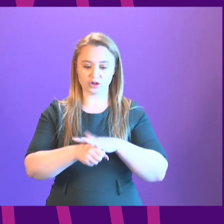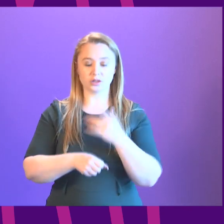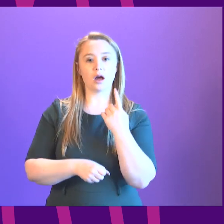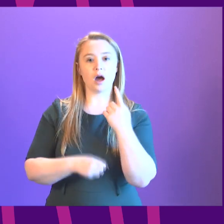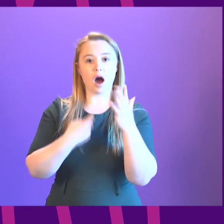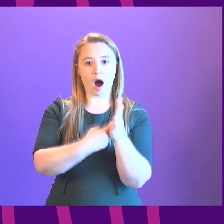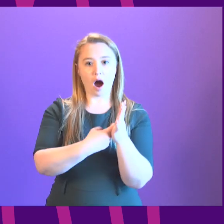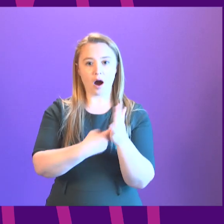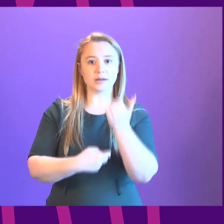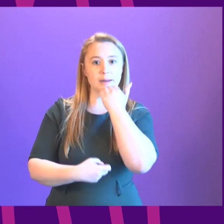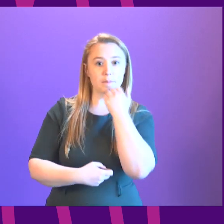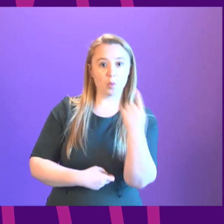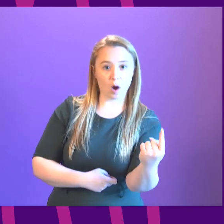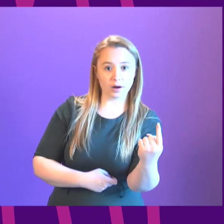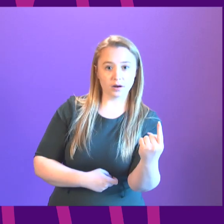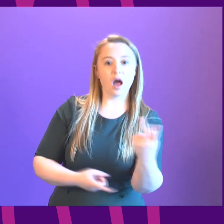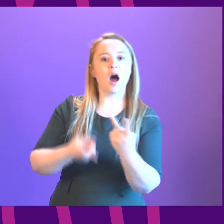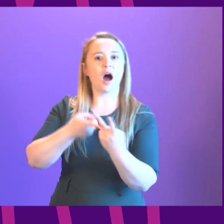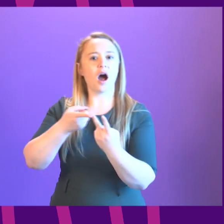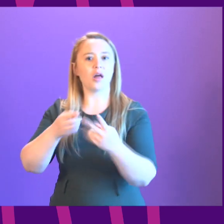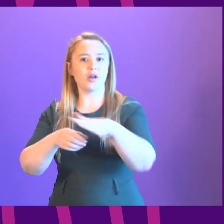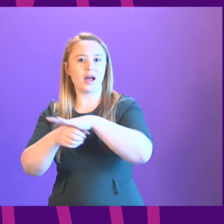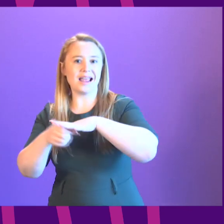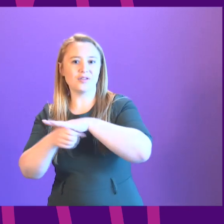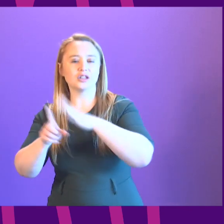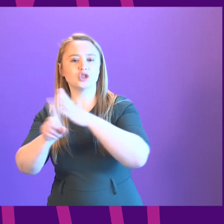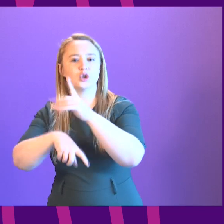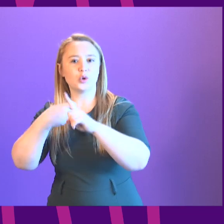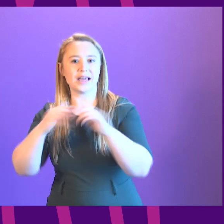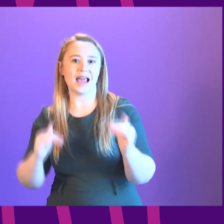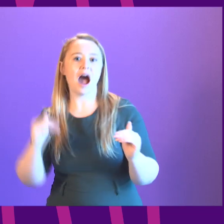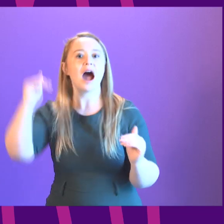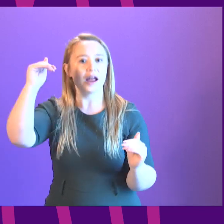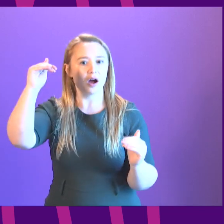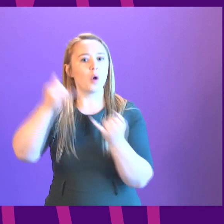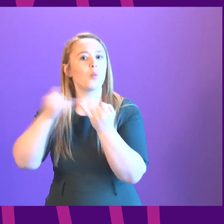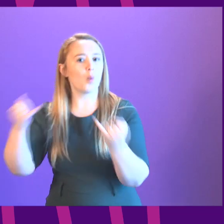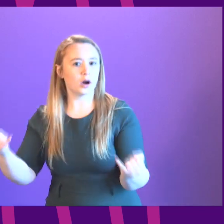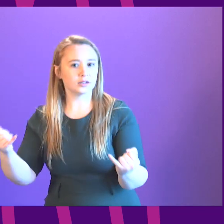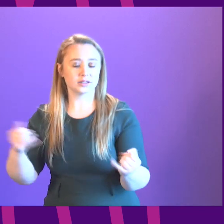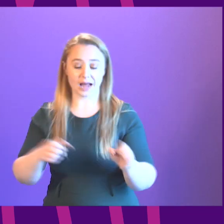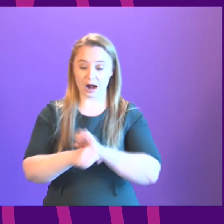is lower in Scotland than in some other parts of the UK, and a virus strain is transmitting